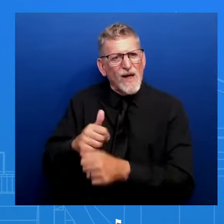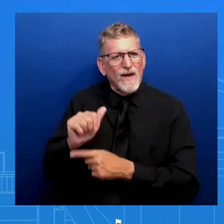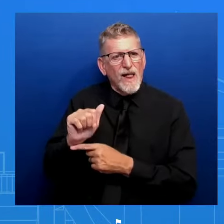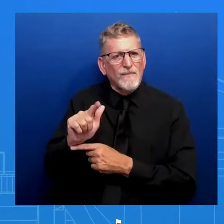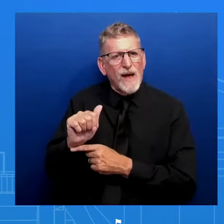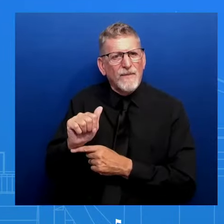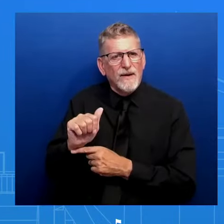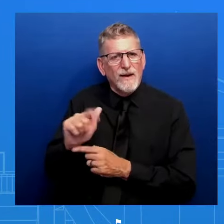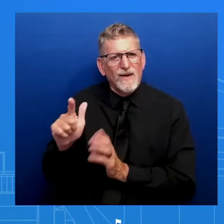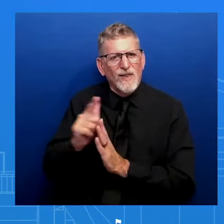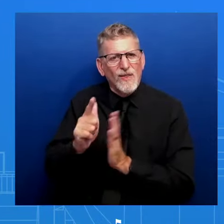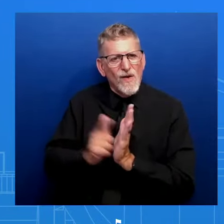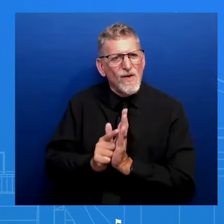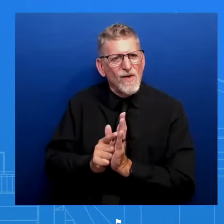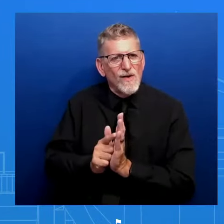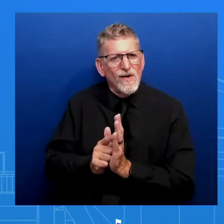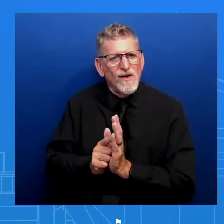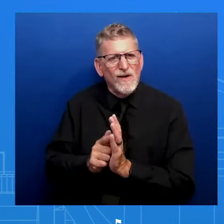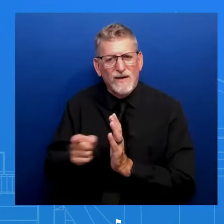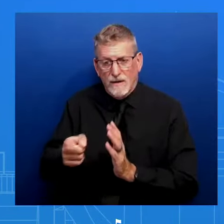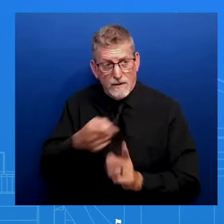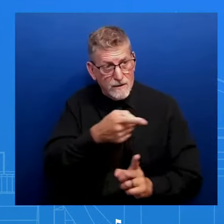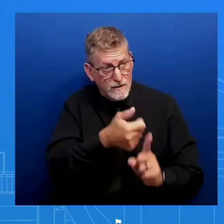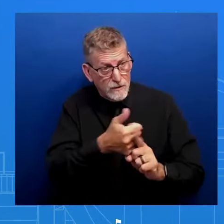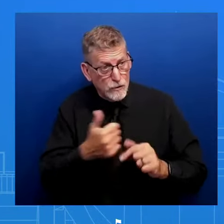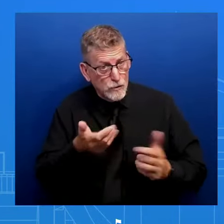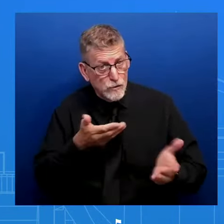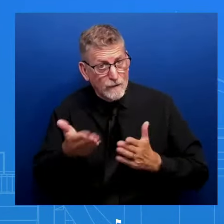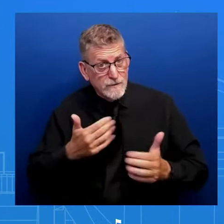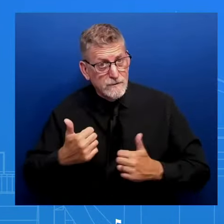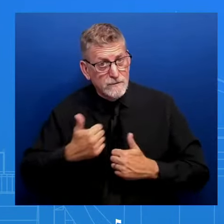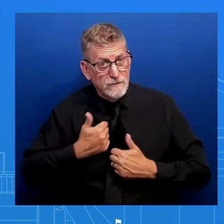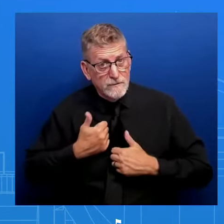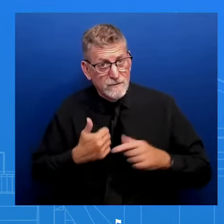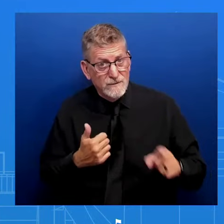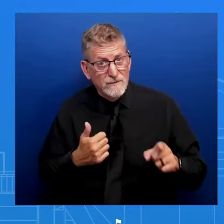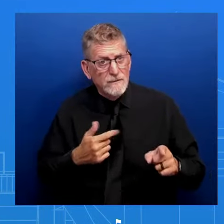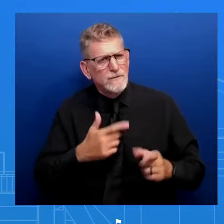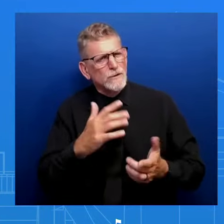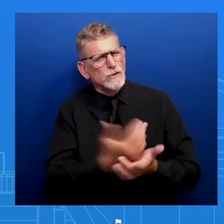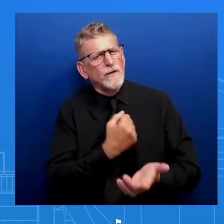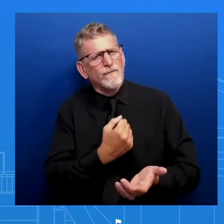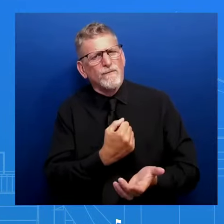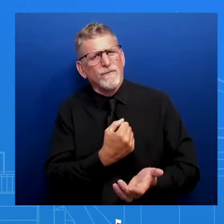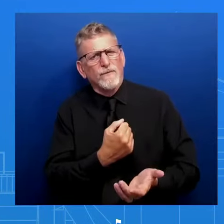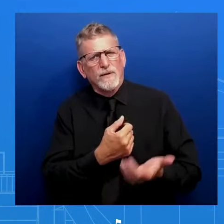and you deserve, as a service member, appropriate healthcare, including reproductive health care.